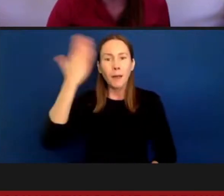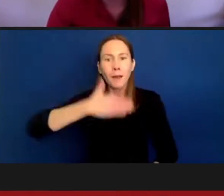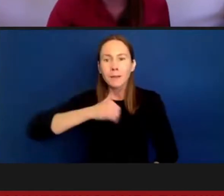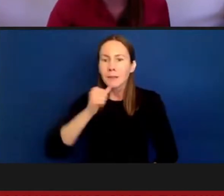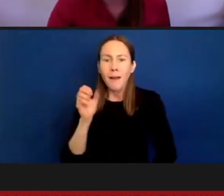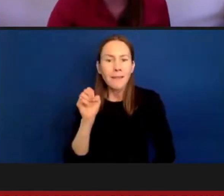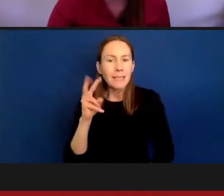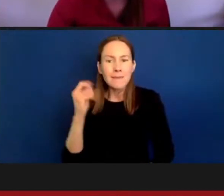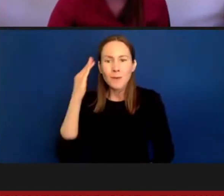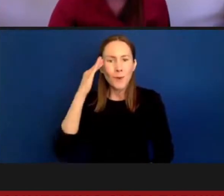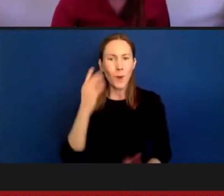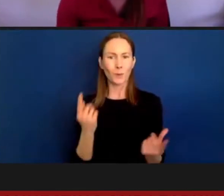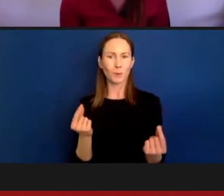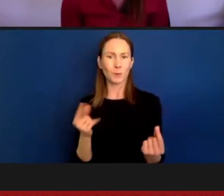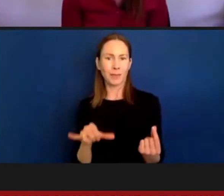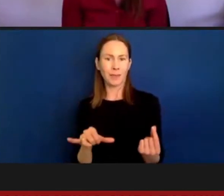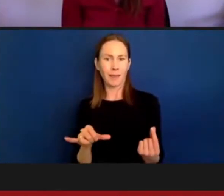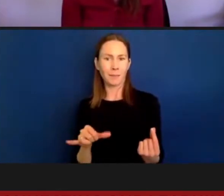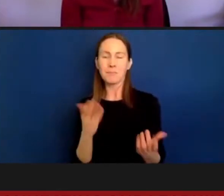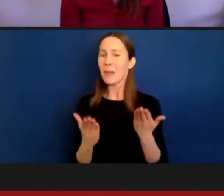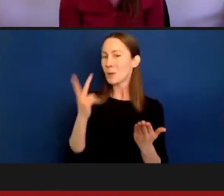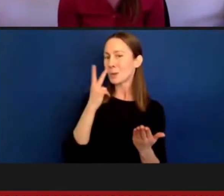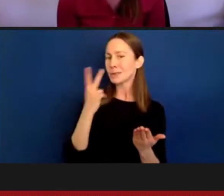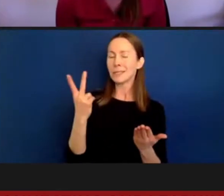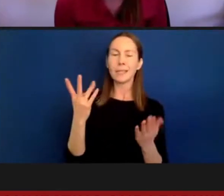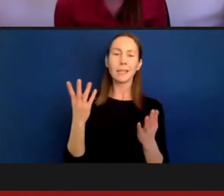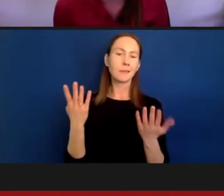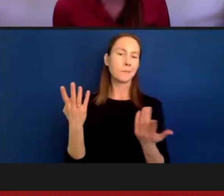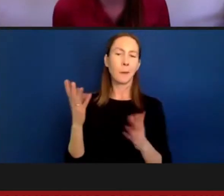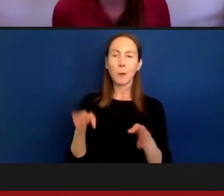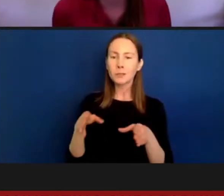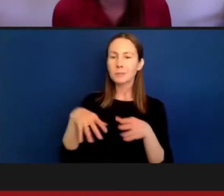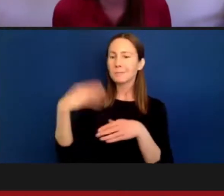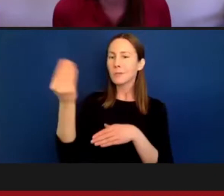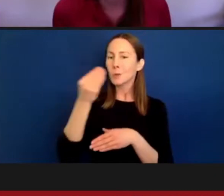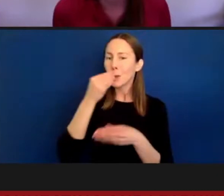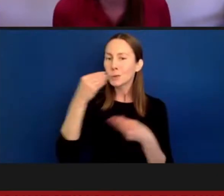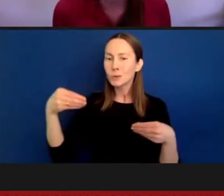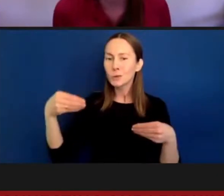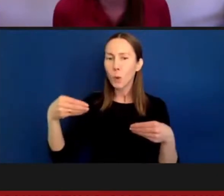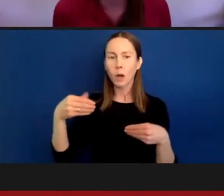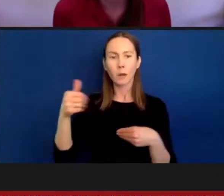You may have seen somebody in the grocery store, for example, who uses a scooter or